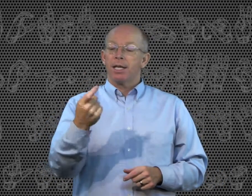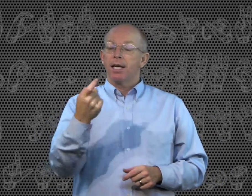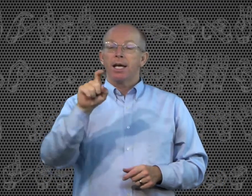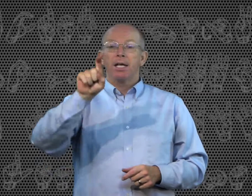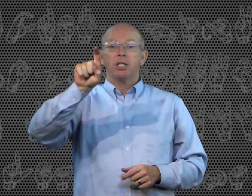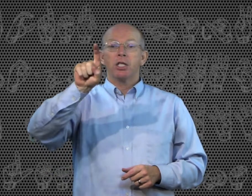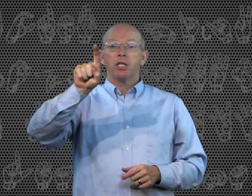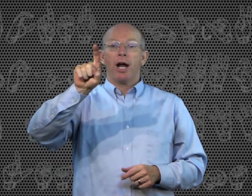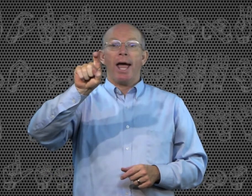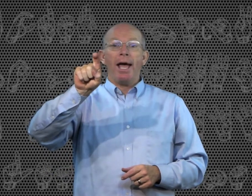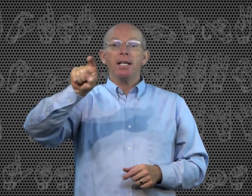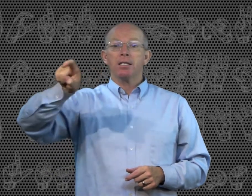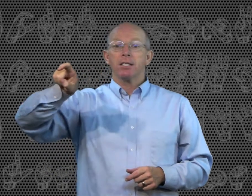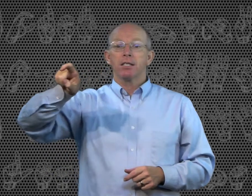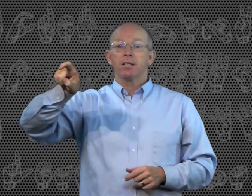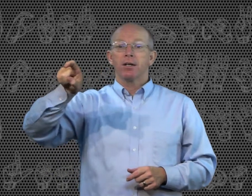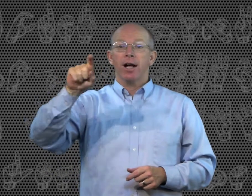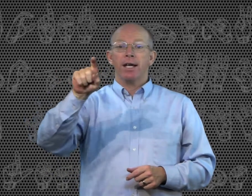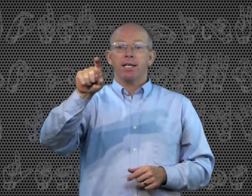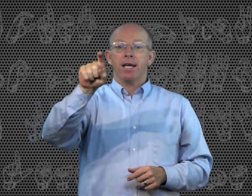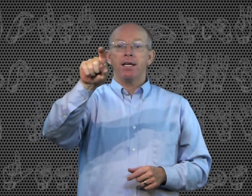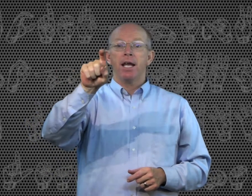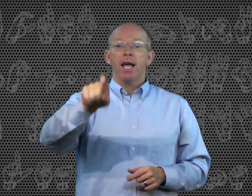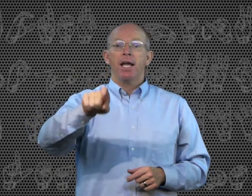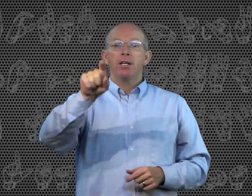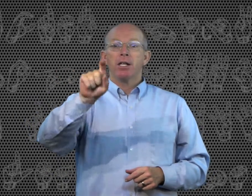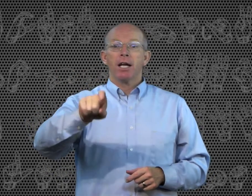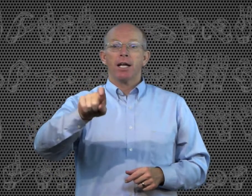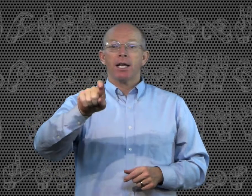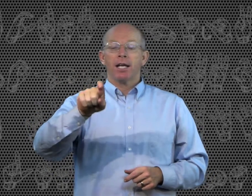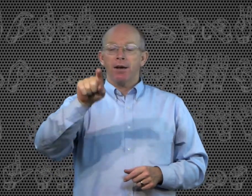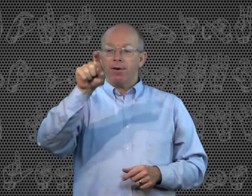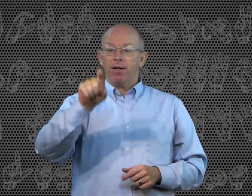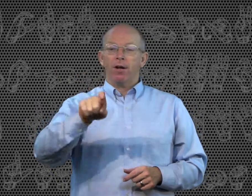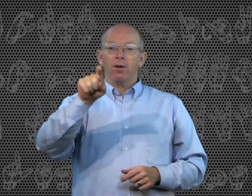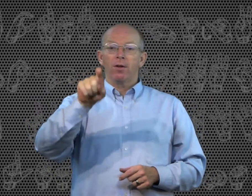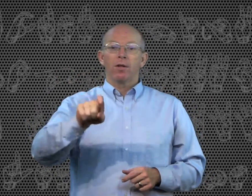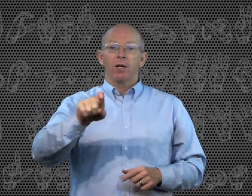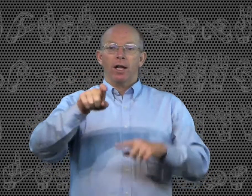It is just your X-hand and you are going to give a little tug